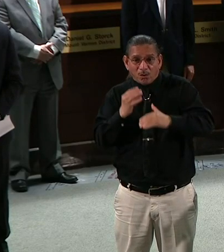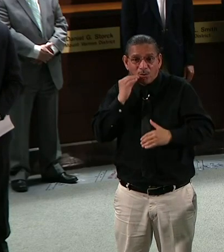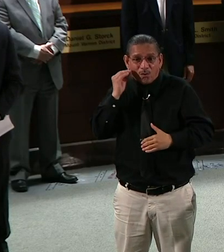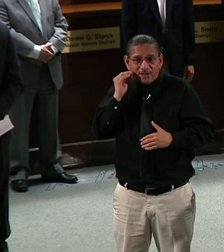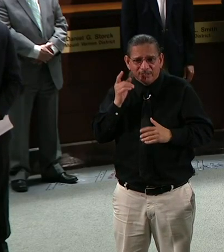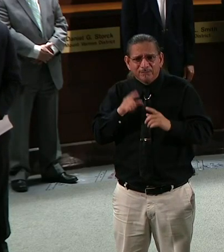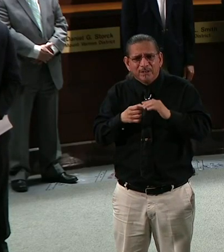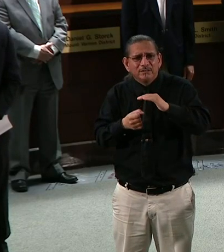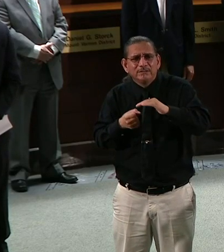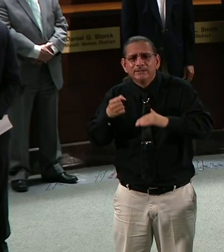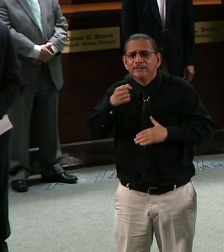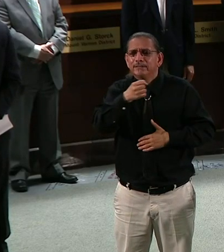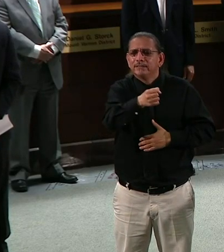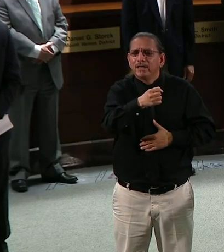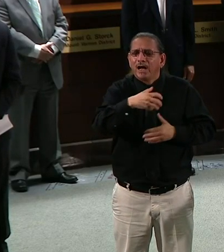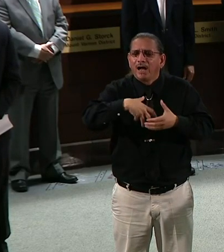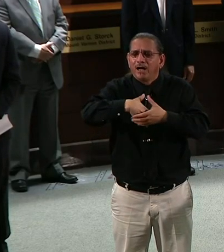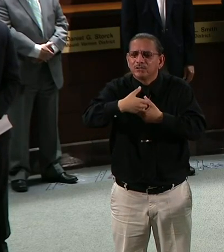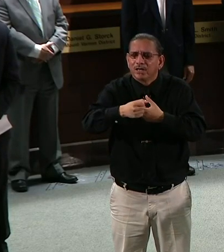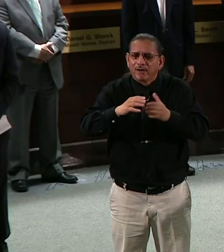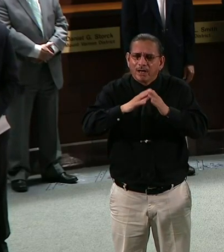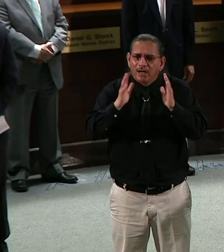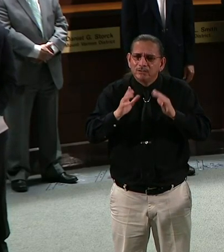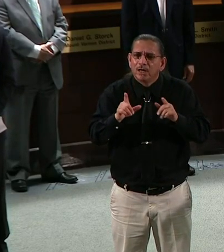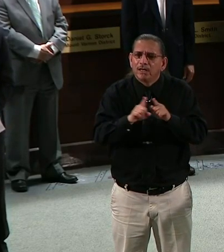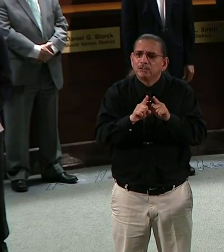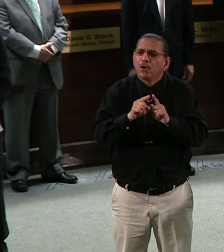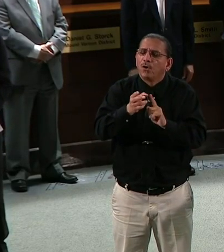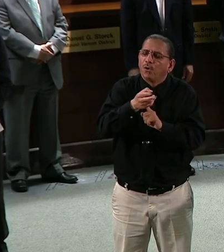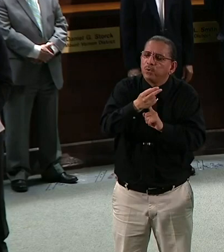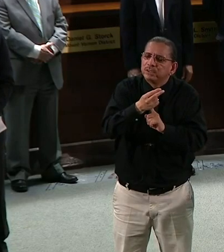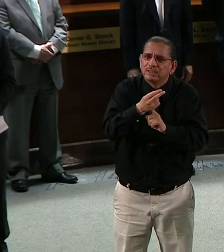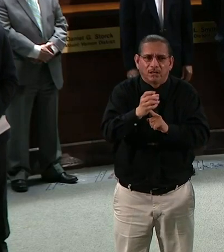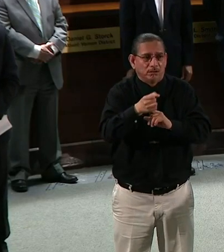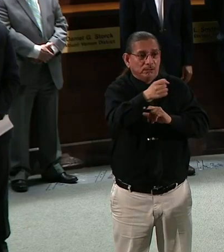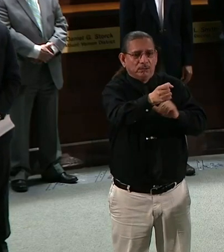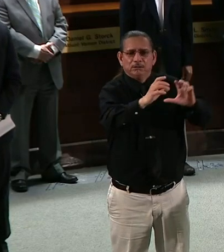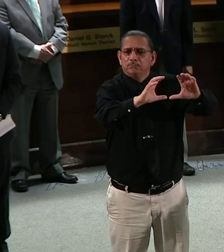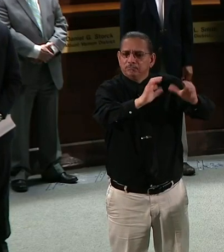SEAMLESS PERCEIVED. CANCEL AS WE GOT A PLANNED HAS IT PUT A